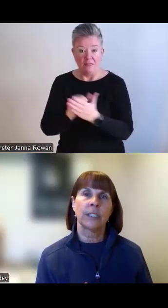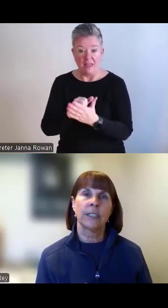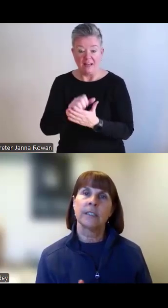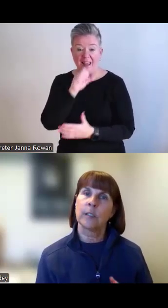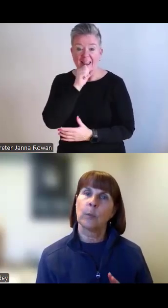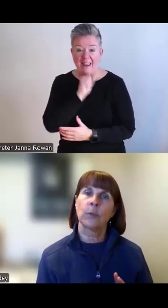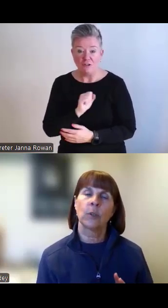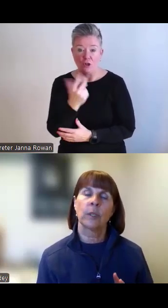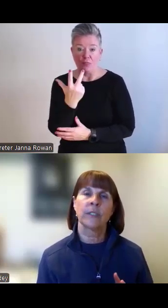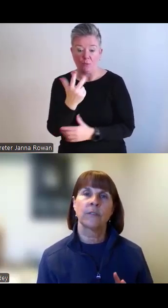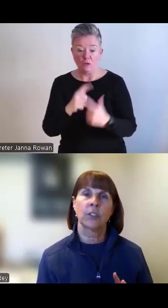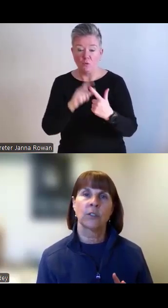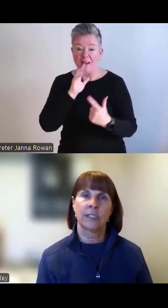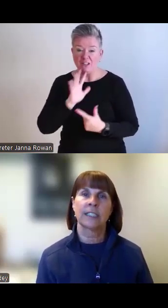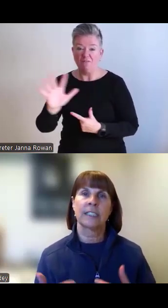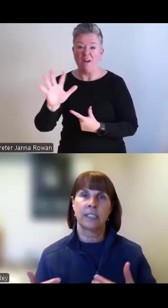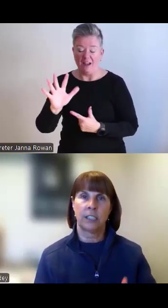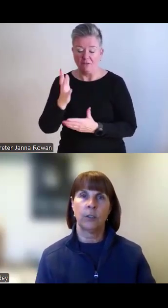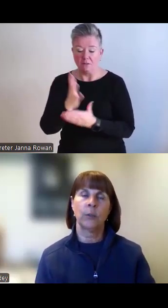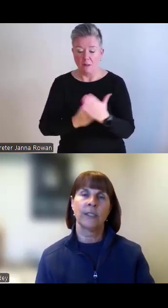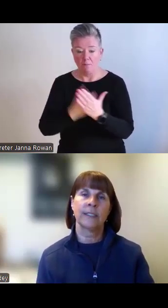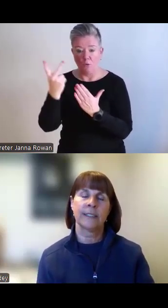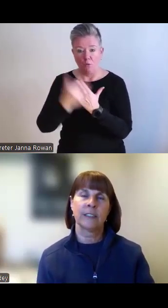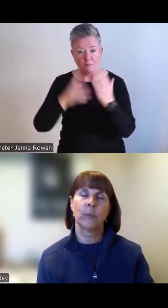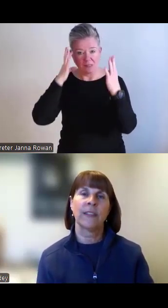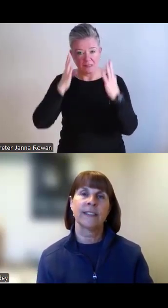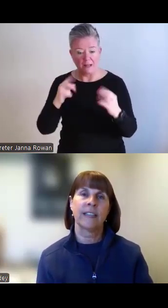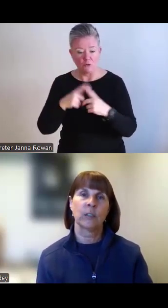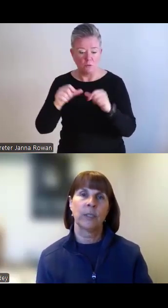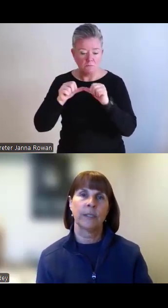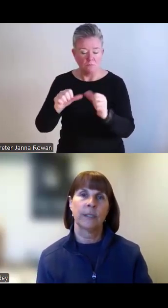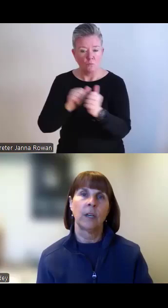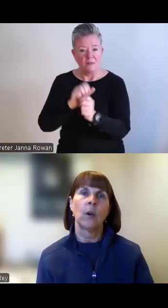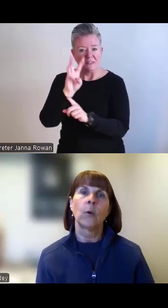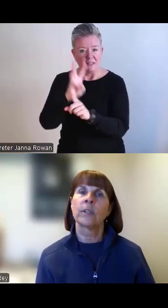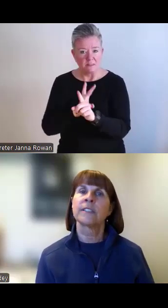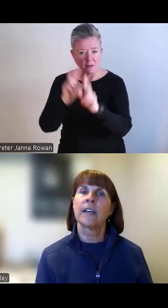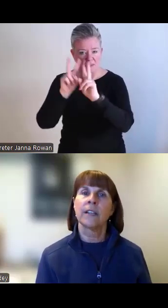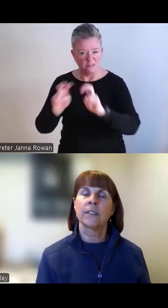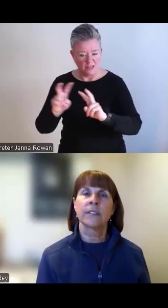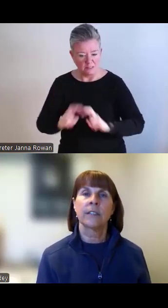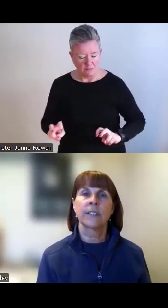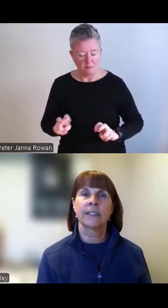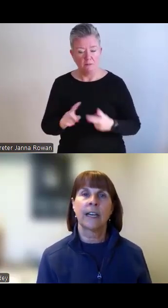period, some programs have chosen to continue with the six-month assessment, whereas others have